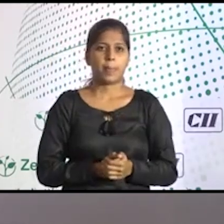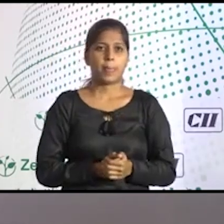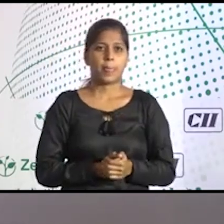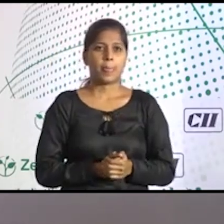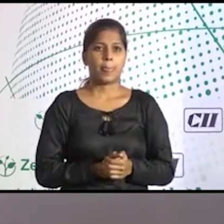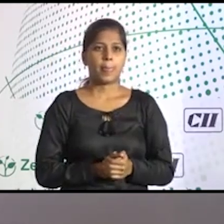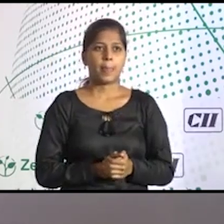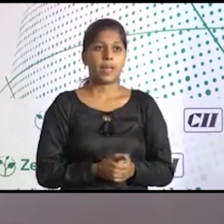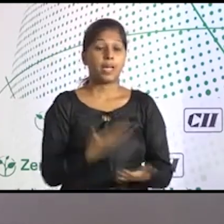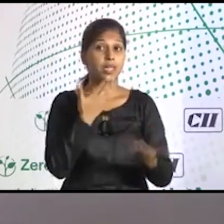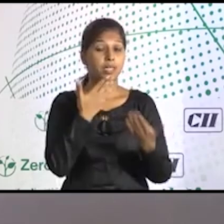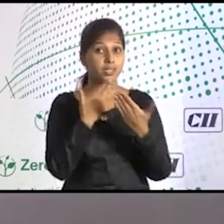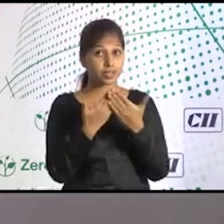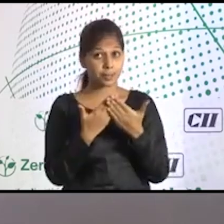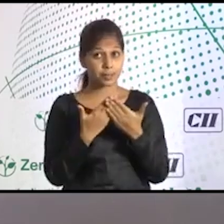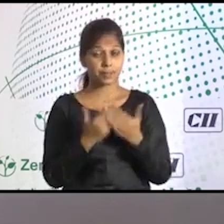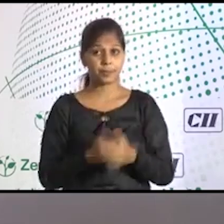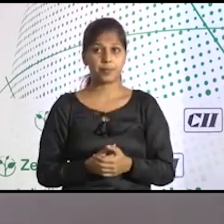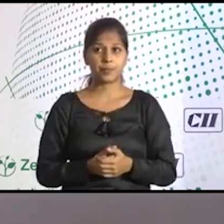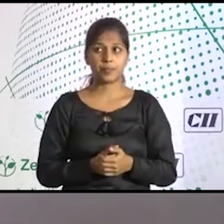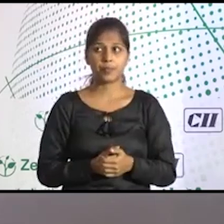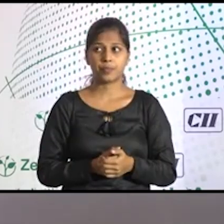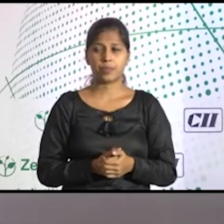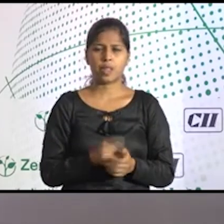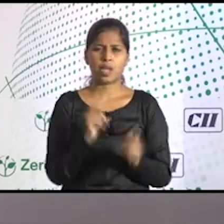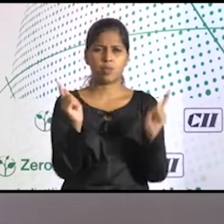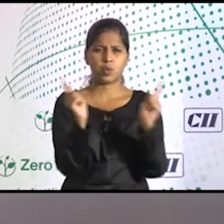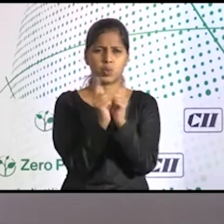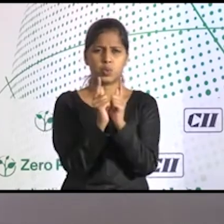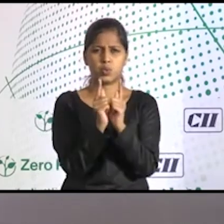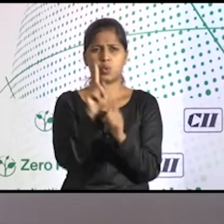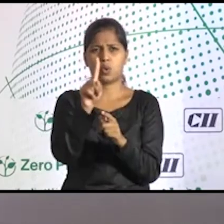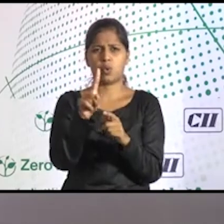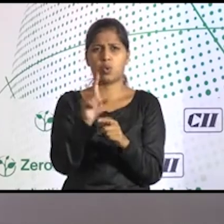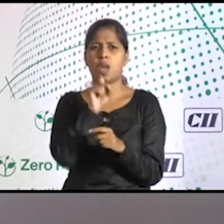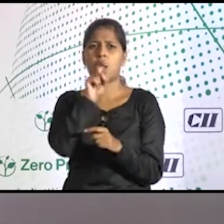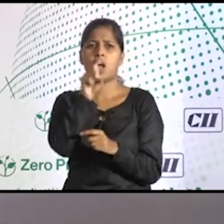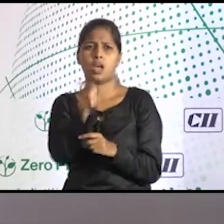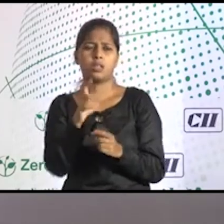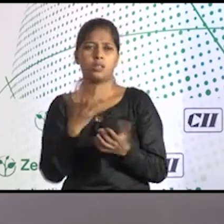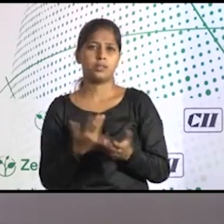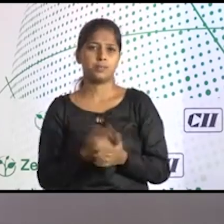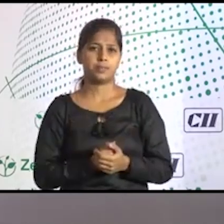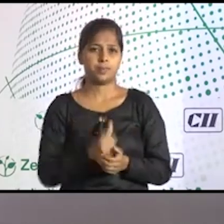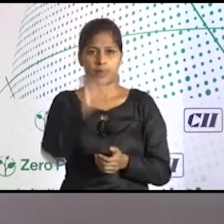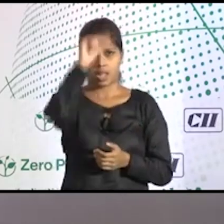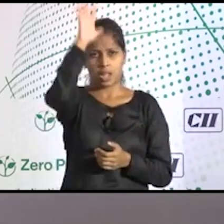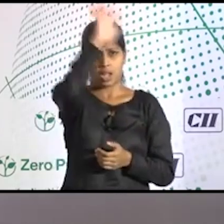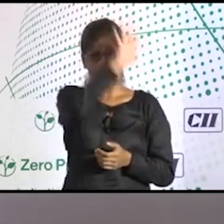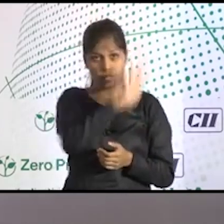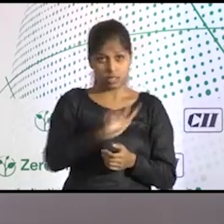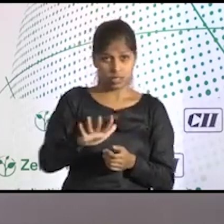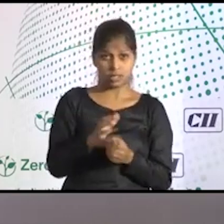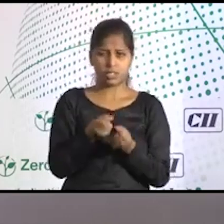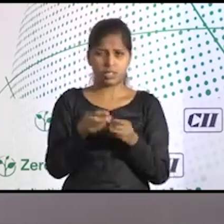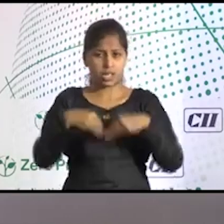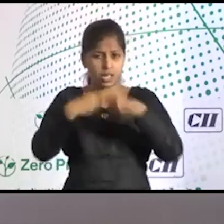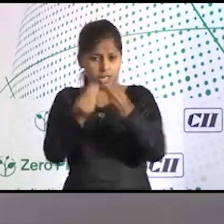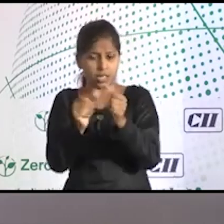Thank you. I just want to bring one little thing here that, you know, India has been doing some work. You have an accessible India campaign.